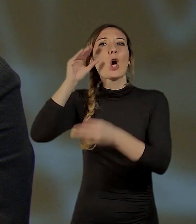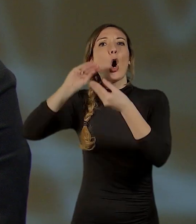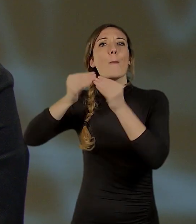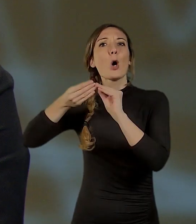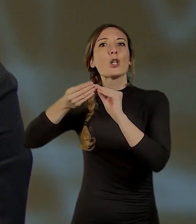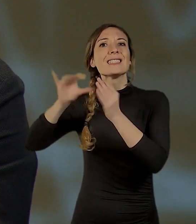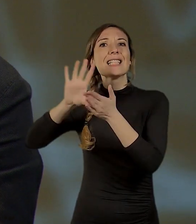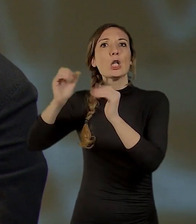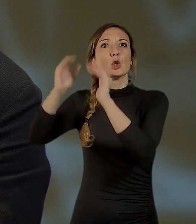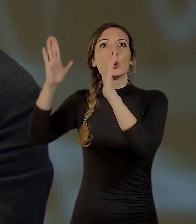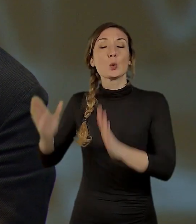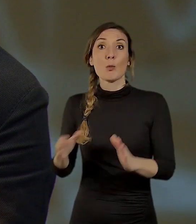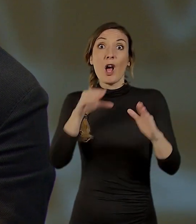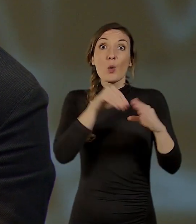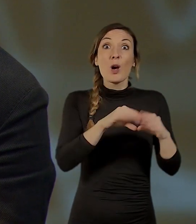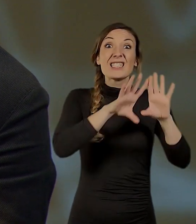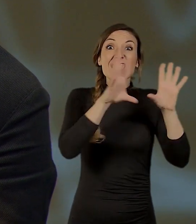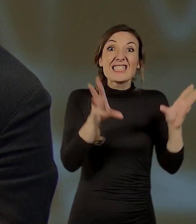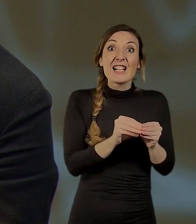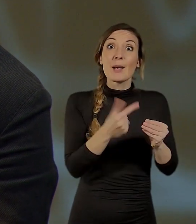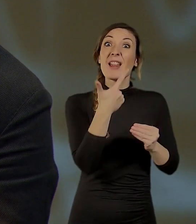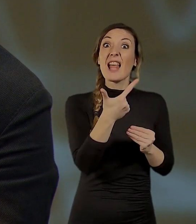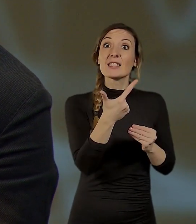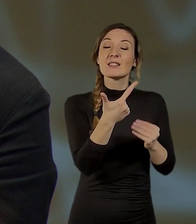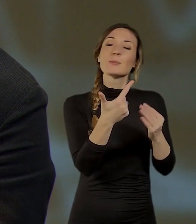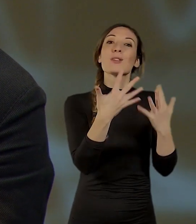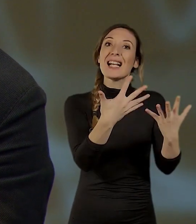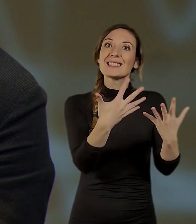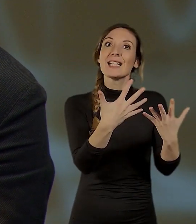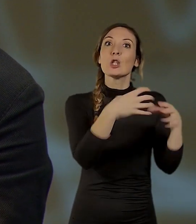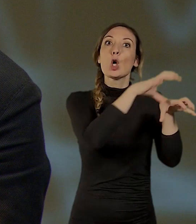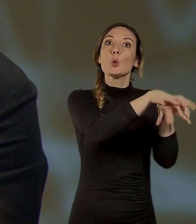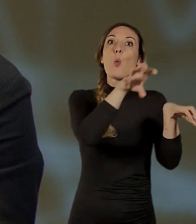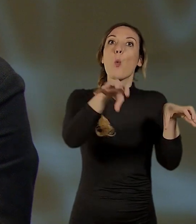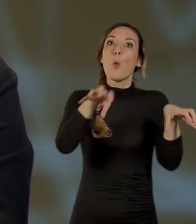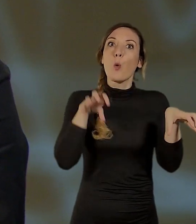If the developer hadn't sold it to Skanska. And Skanska really took it from the very beginning.